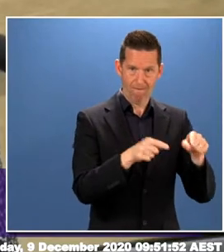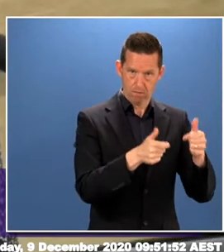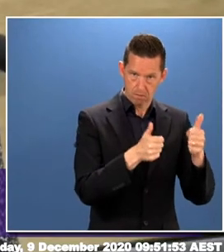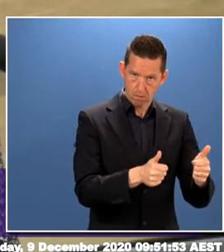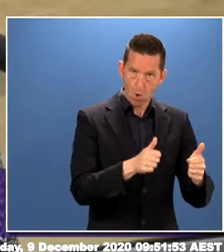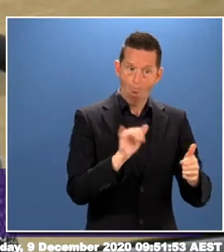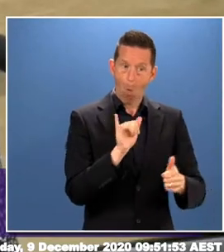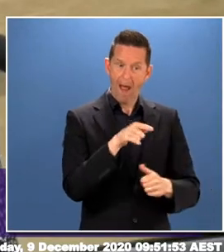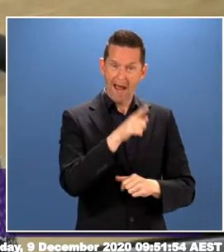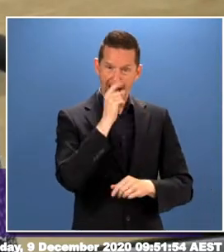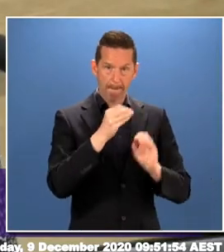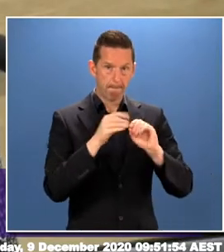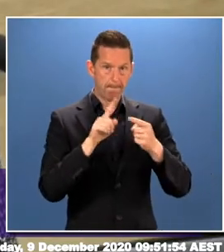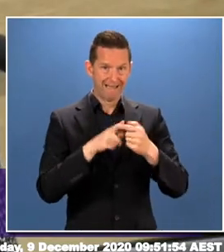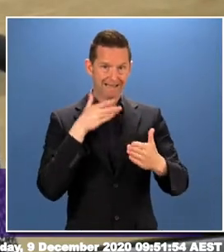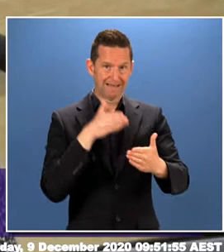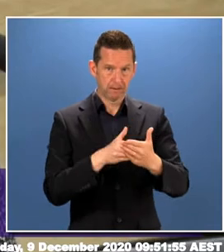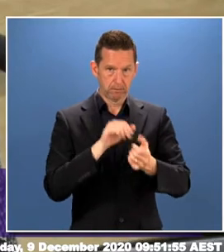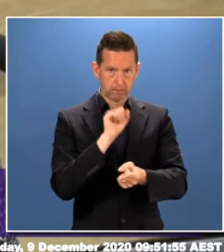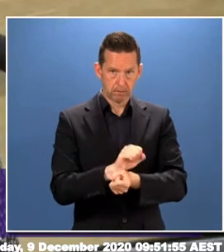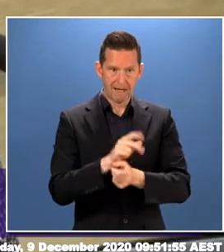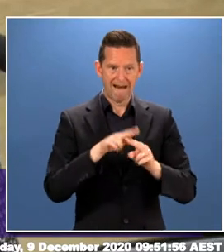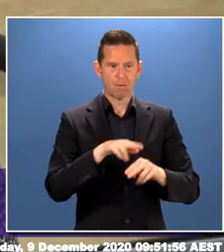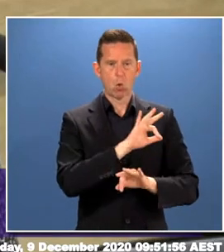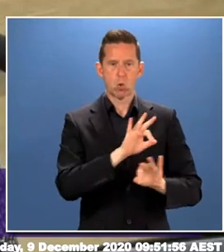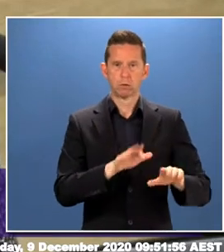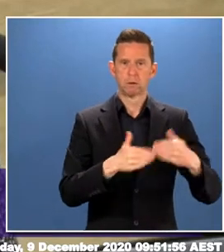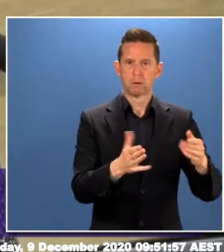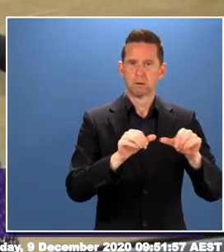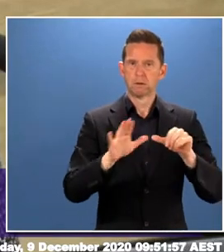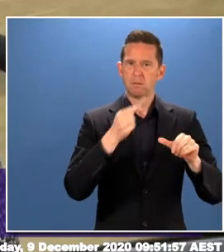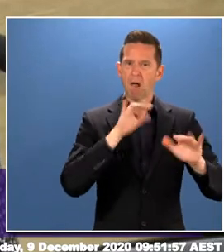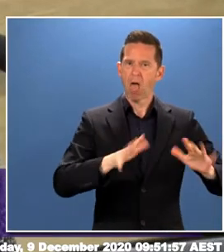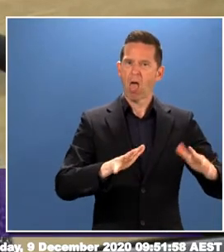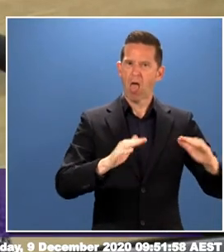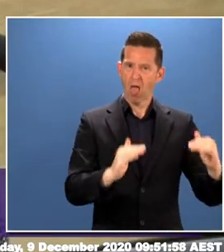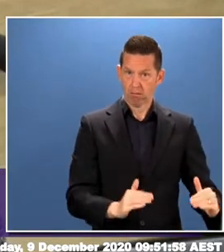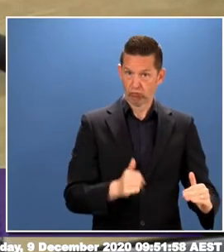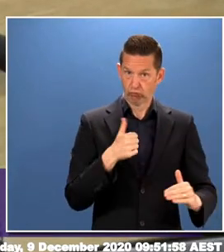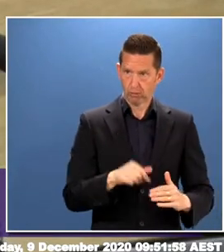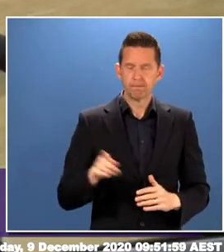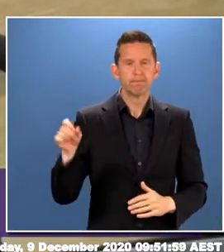barrier if it is not provided or not done well? Yes, and this is quite deliberate in the way we analyse